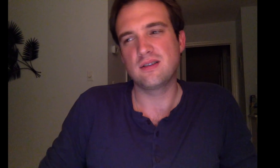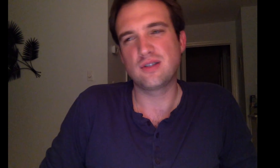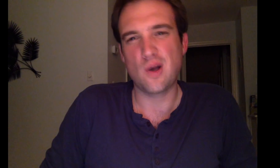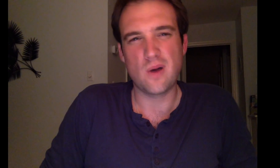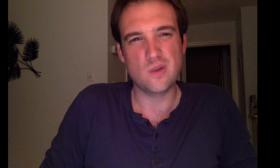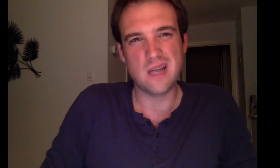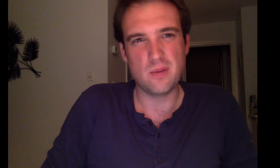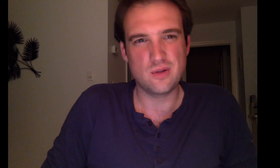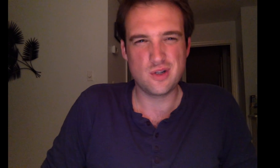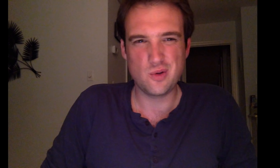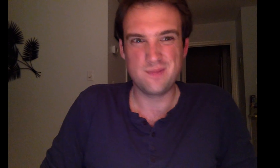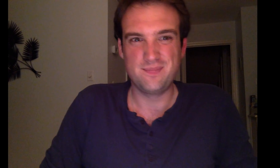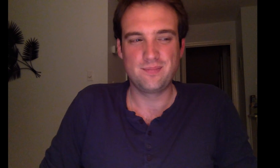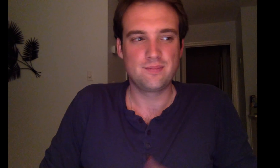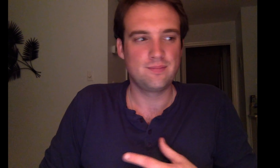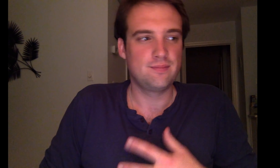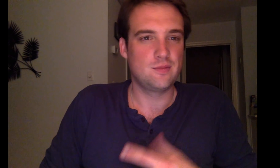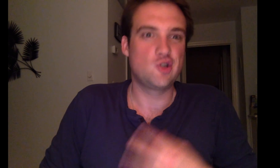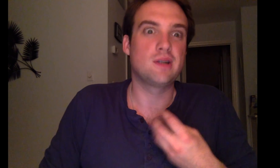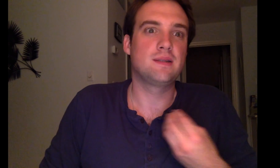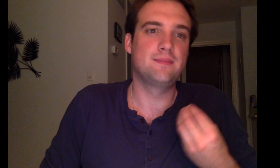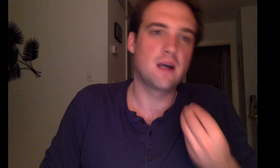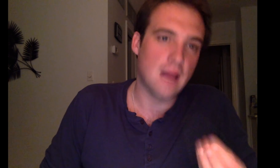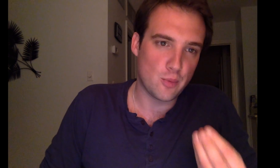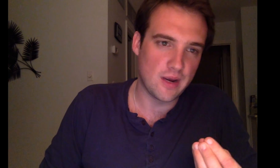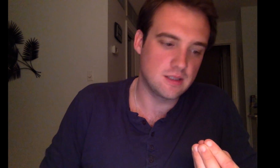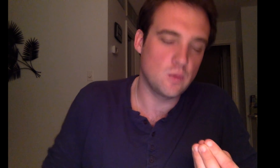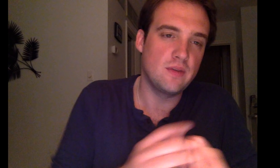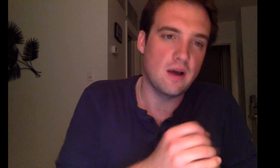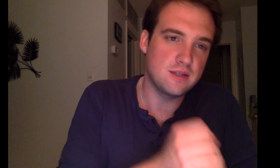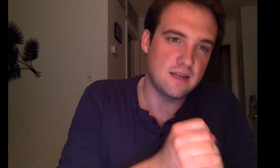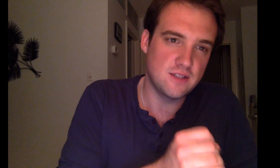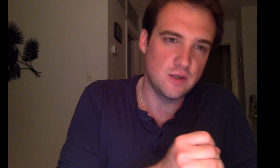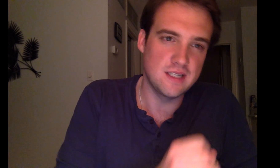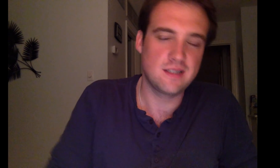So, I was able to sort of collaborate with the other deaf students,